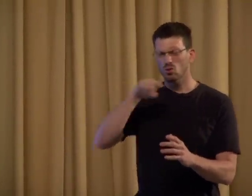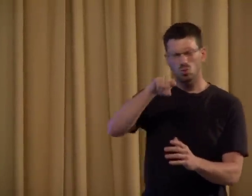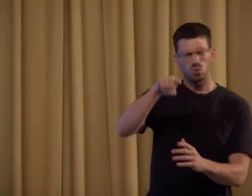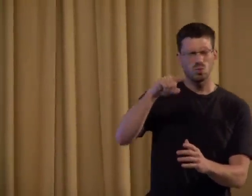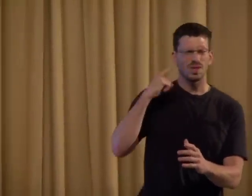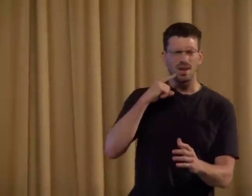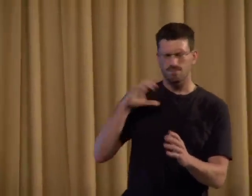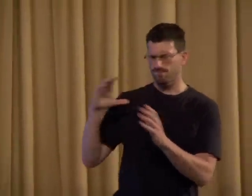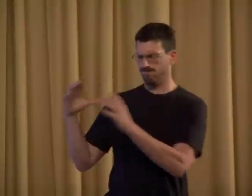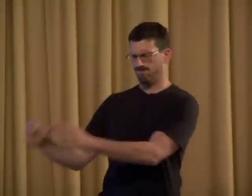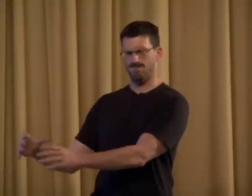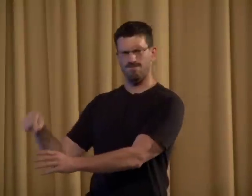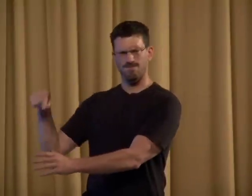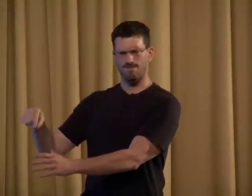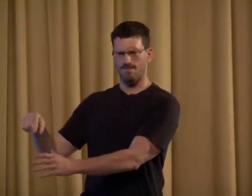If someone says to you, hey you're deaf, this is your group over there, that hurts. And it hurts not because this group is maybe not equal to hearing people.